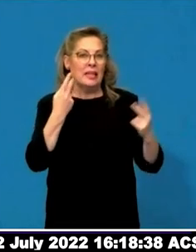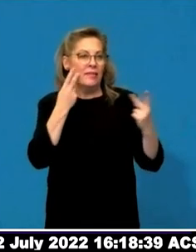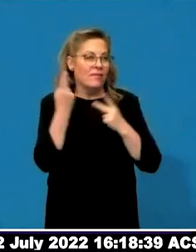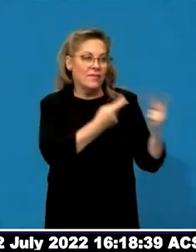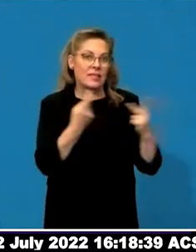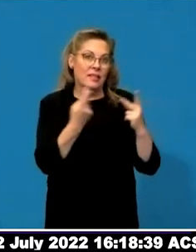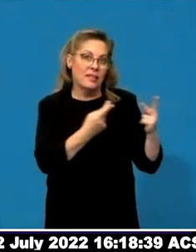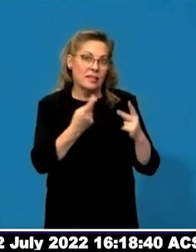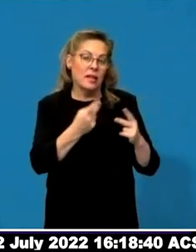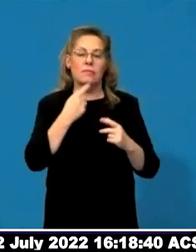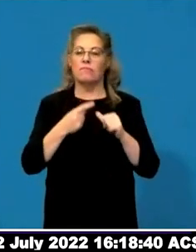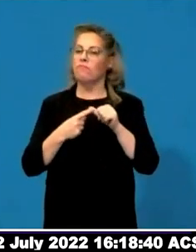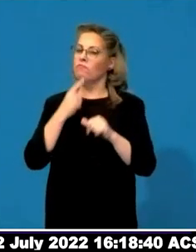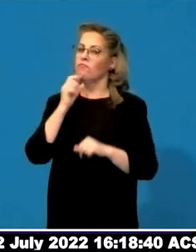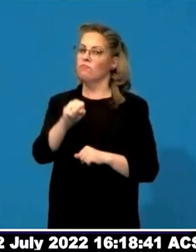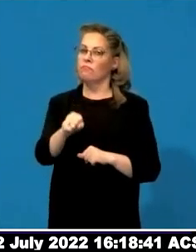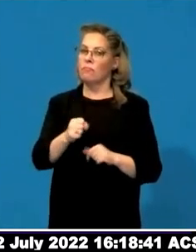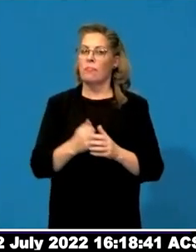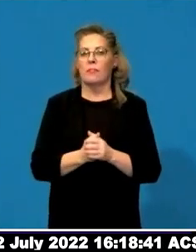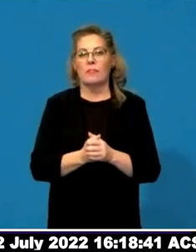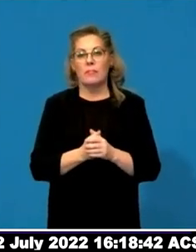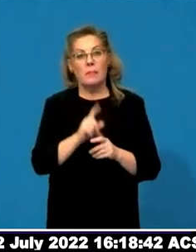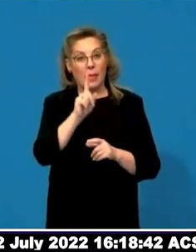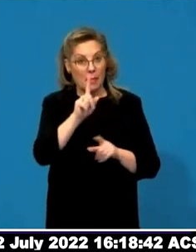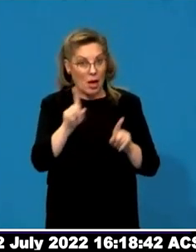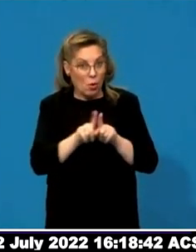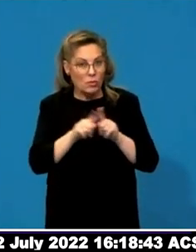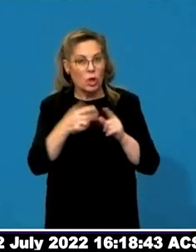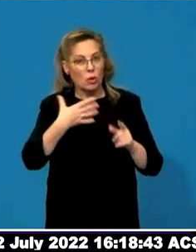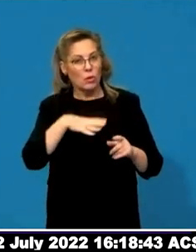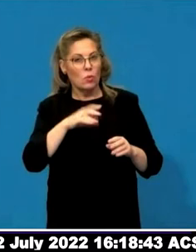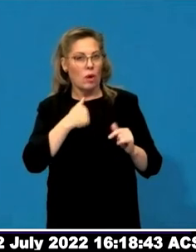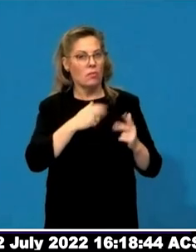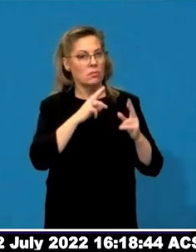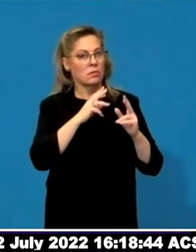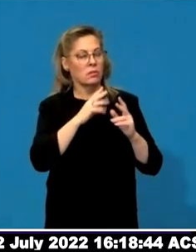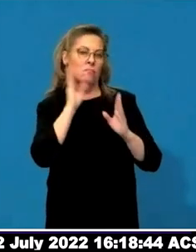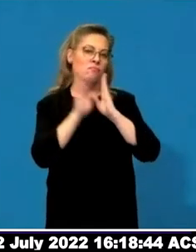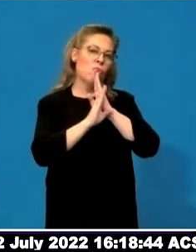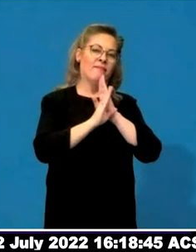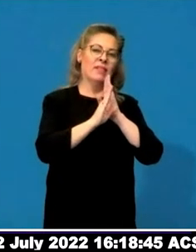And did you also want some privacy so you could be a family together? Yes.